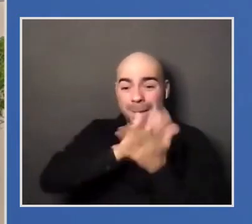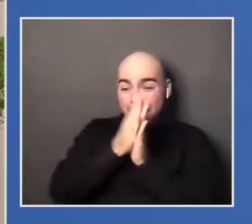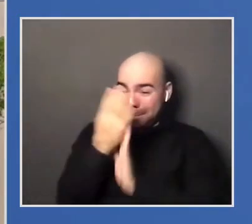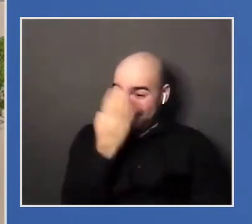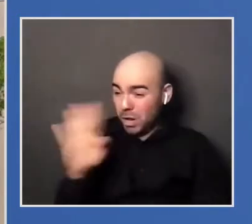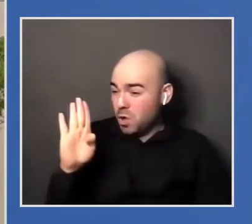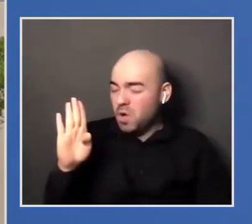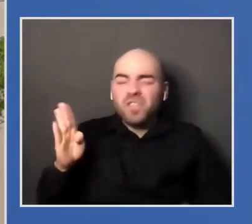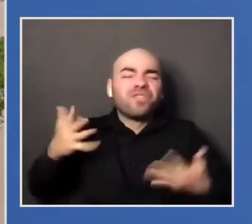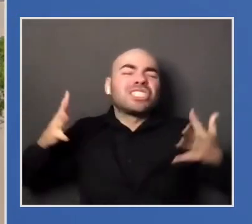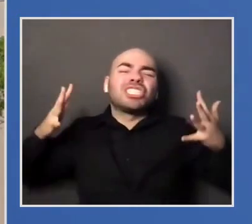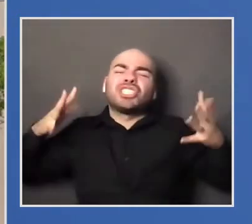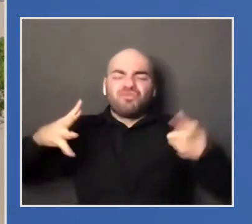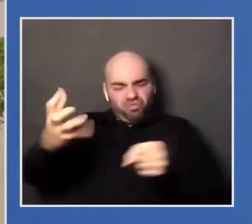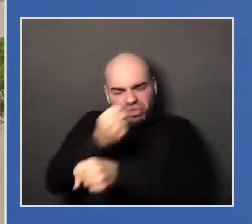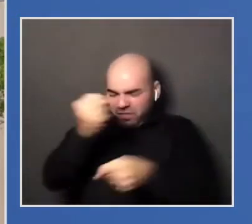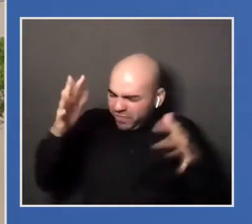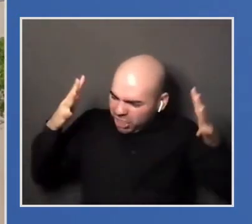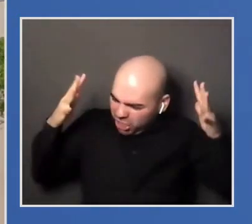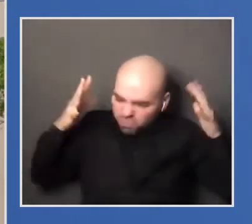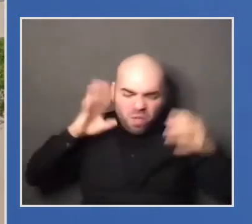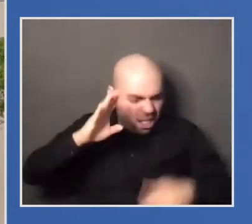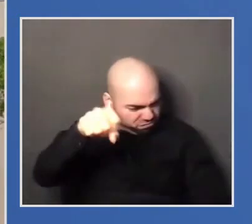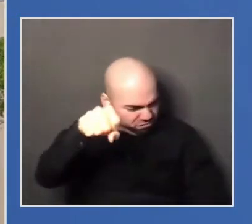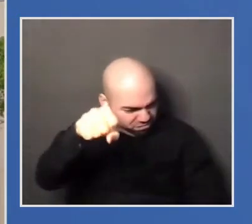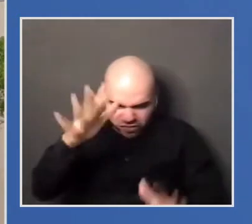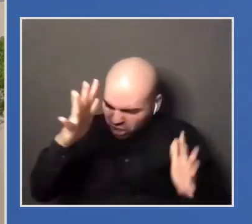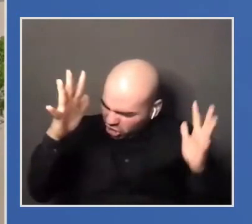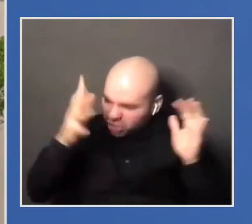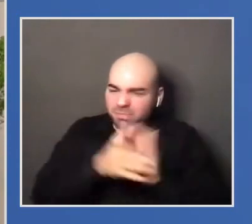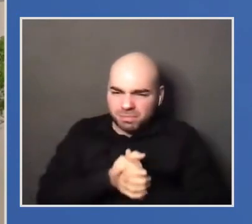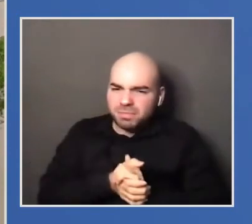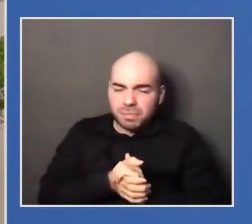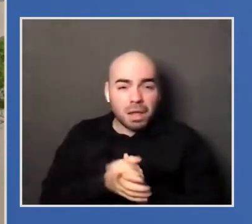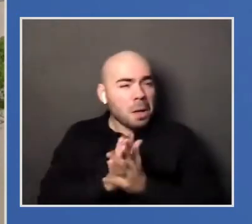THE DEVASTATING HURRICANES.